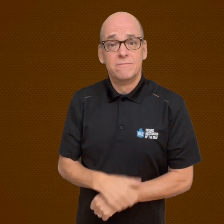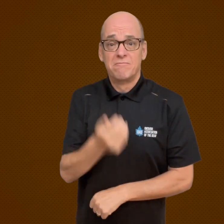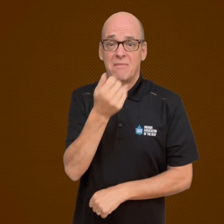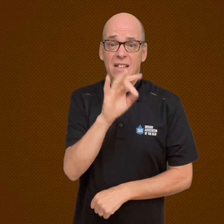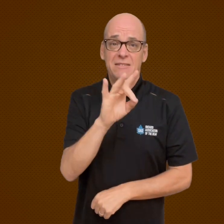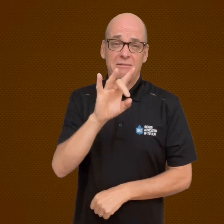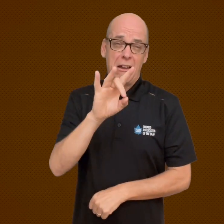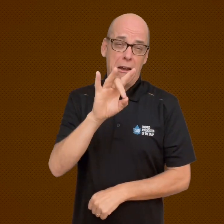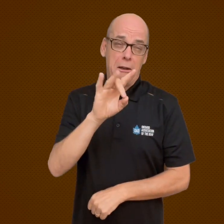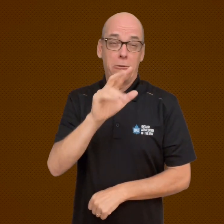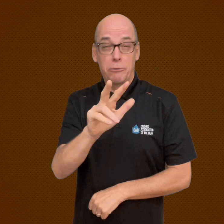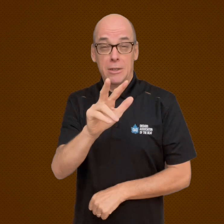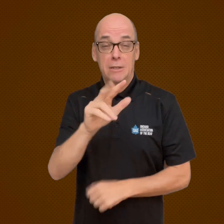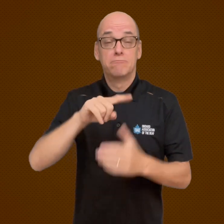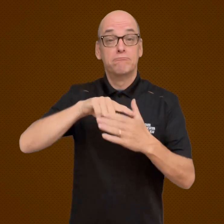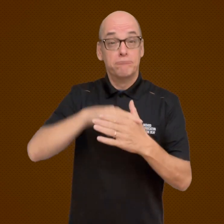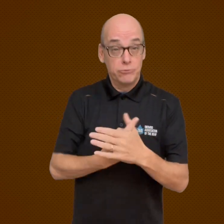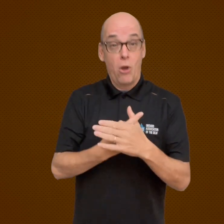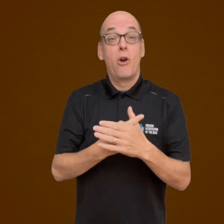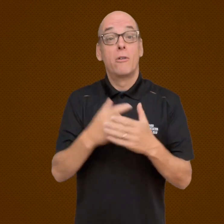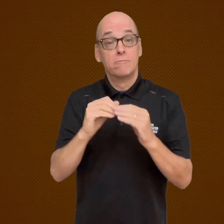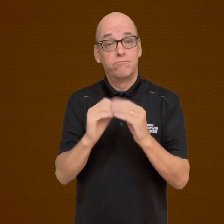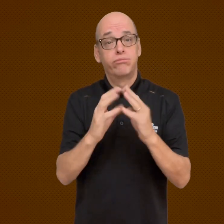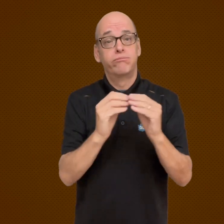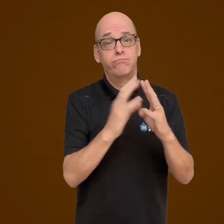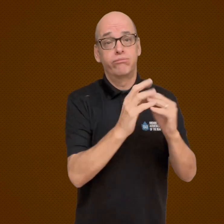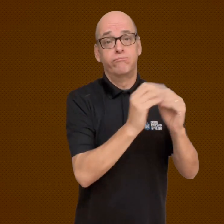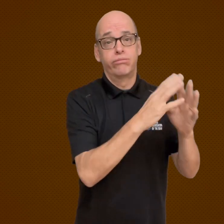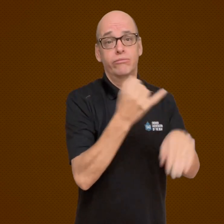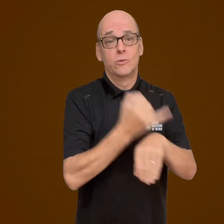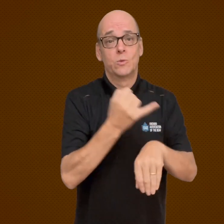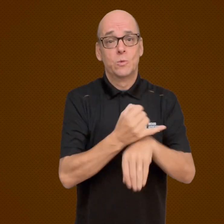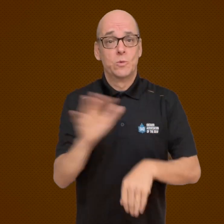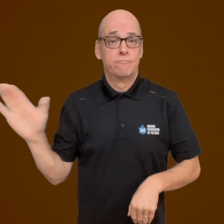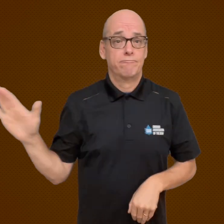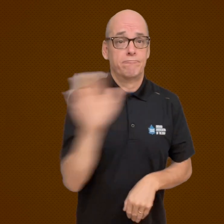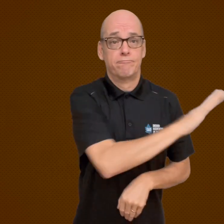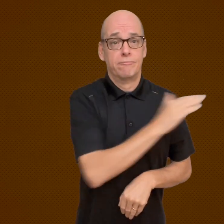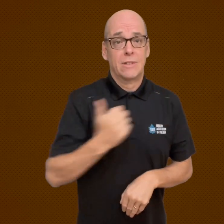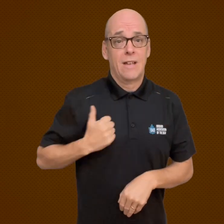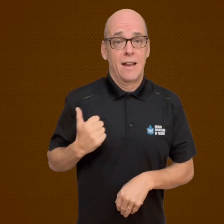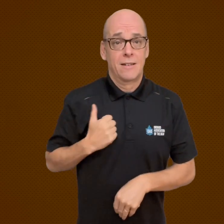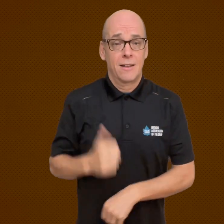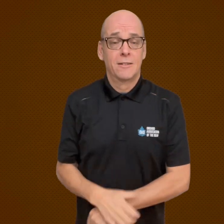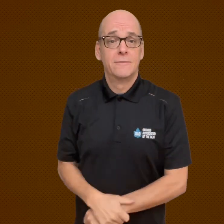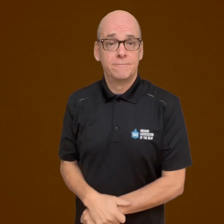In 1883, they started to build institutions across Canada for Indigenous children.